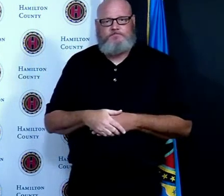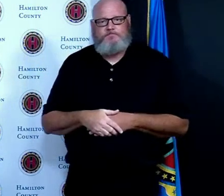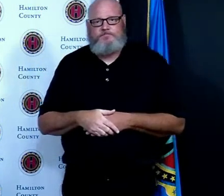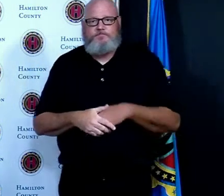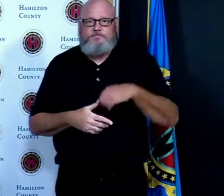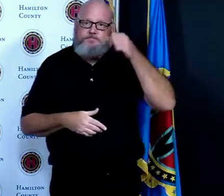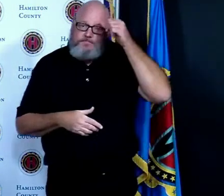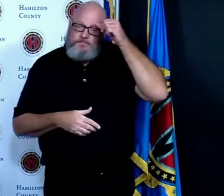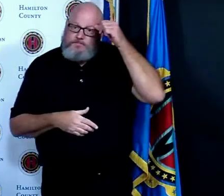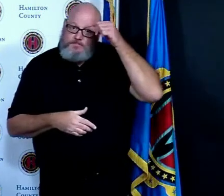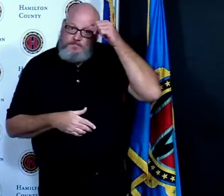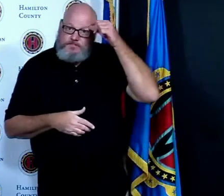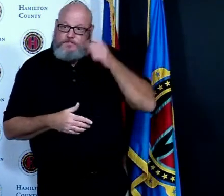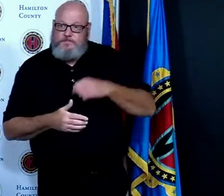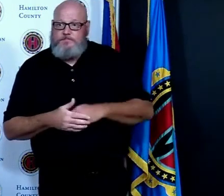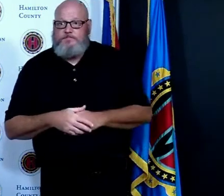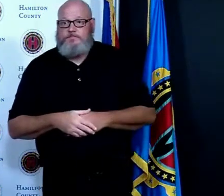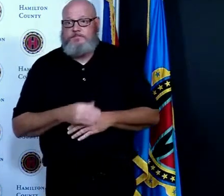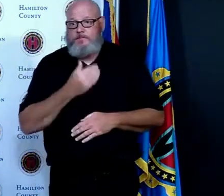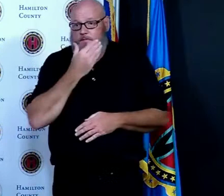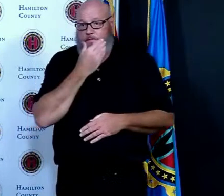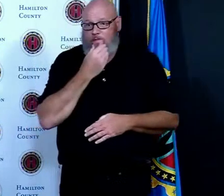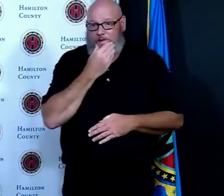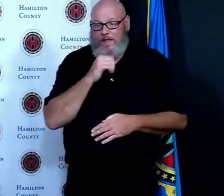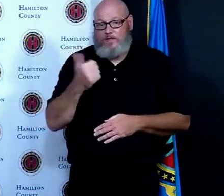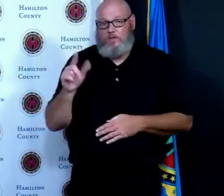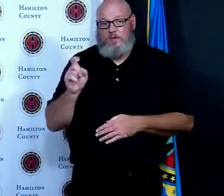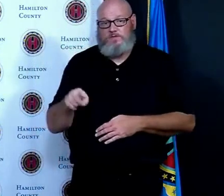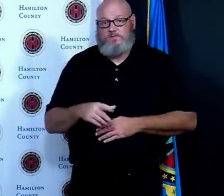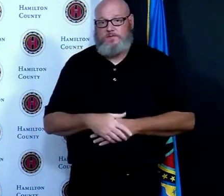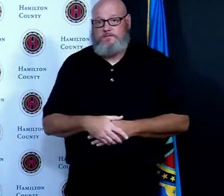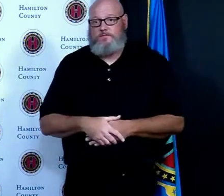thanks for the question is there another question around our next question is from Chris Wetterich